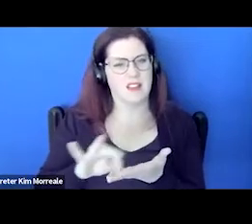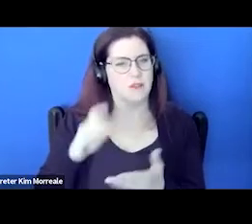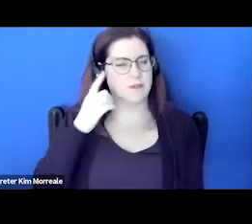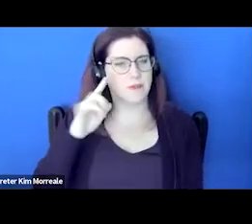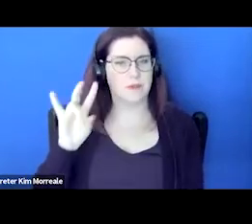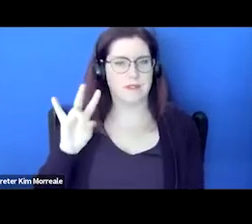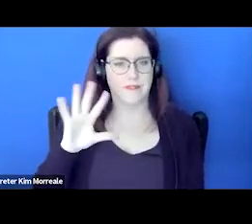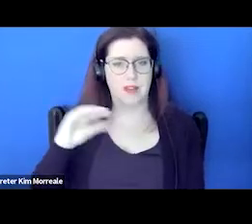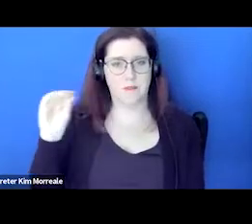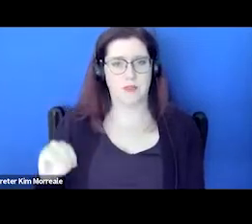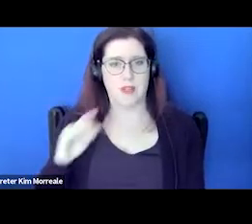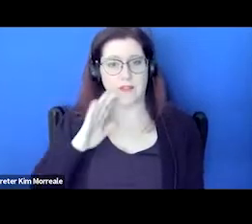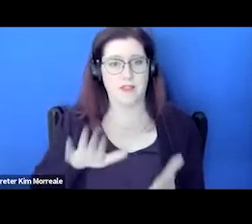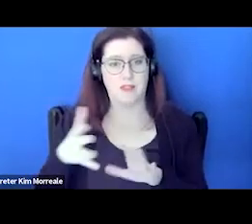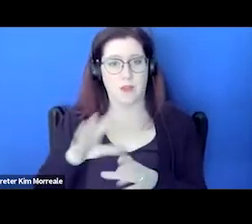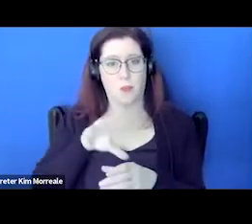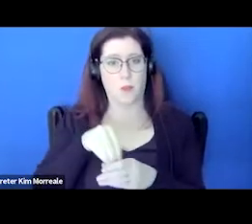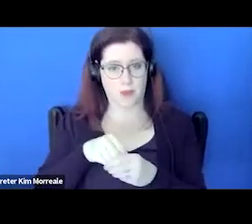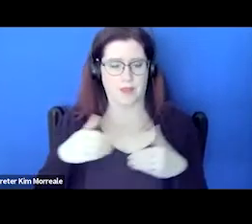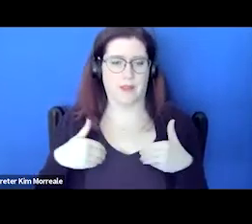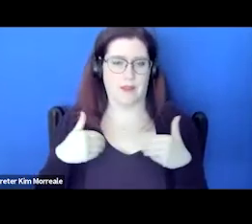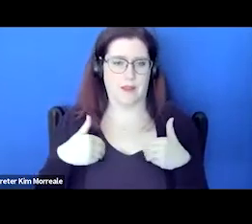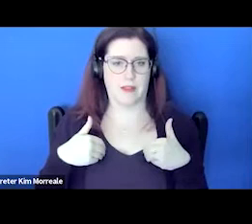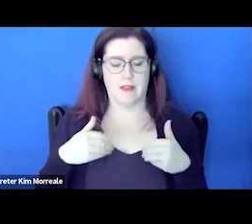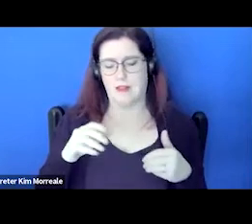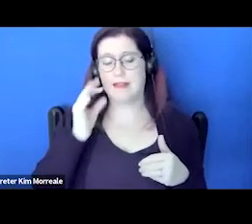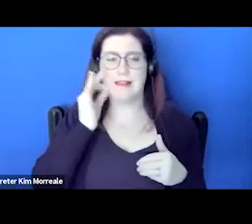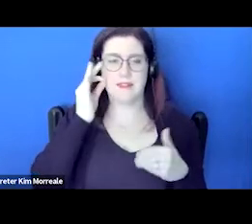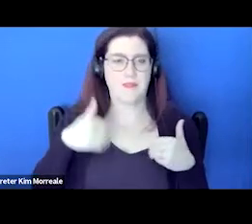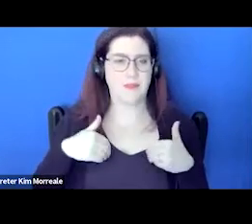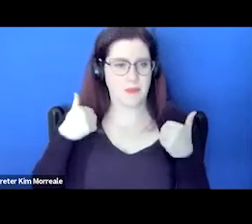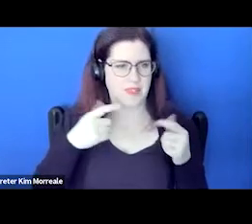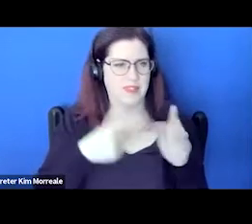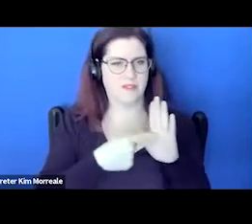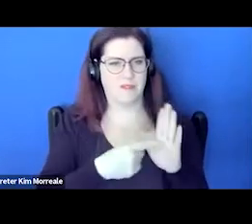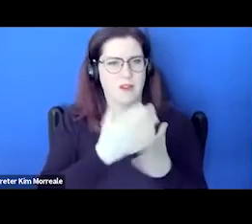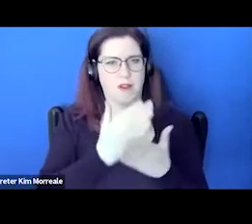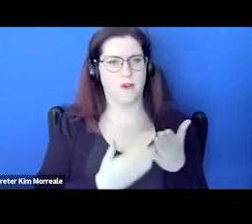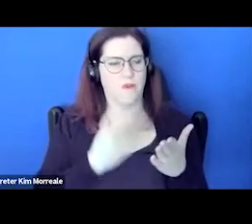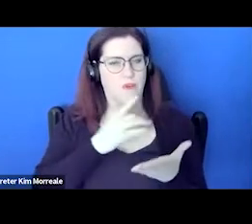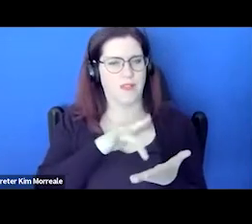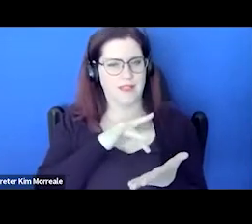of the deaths among native youth. There's some references here from the Center for Native American Youth.